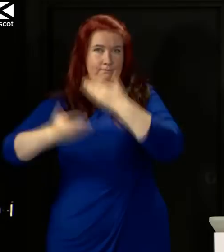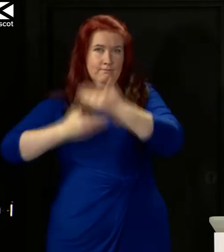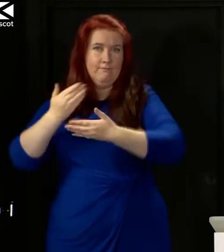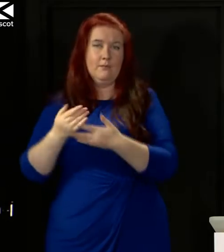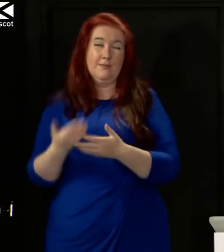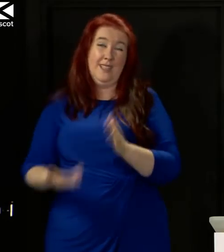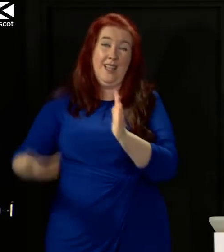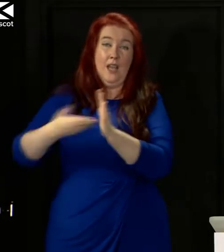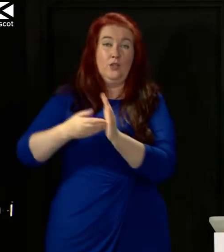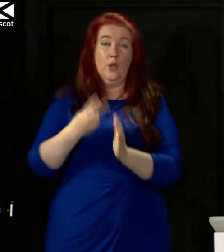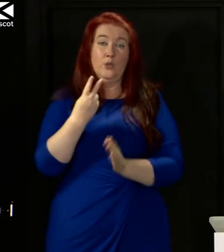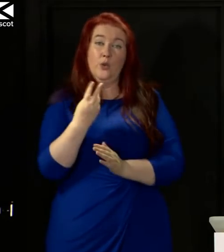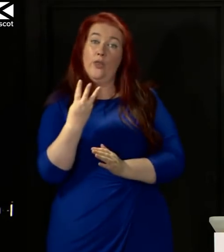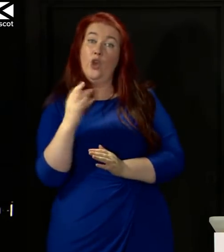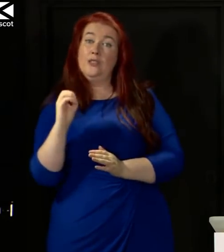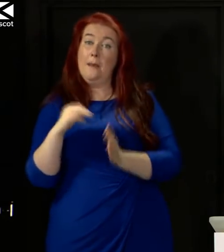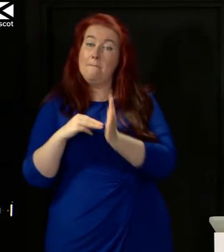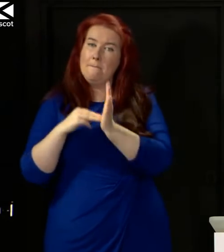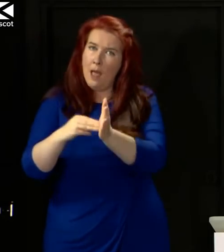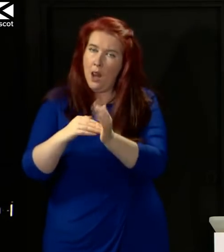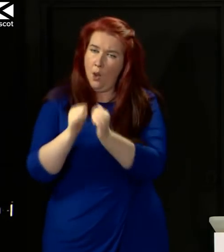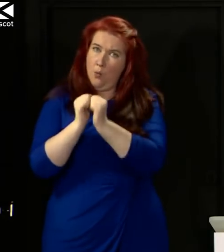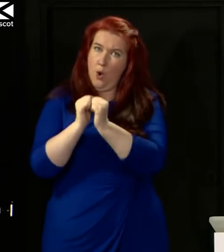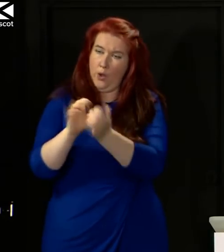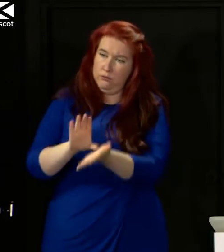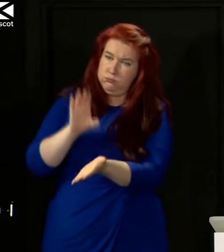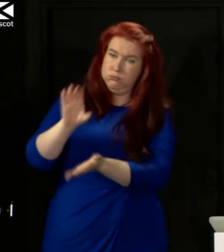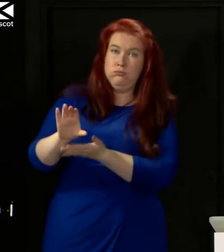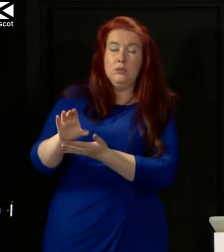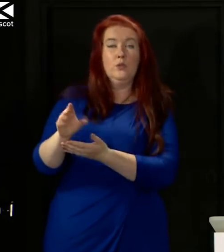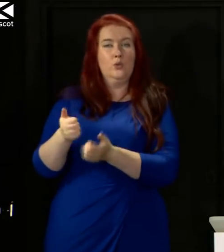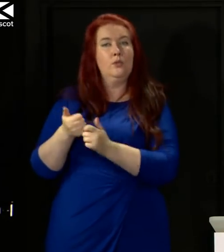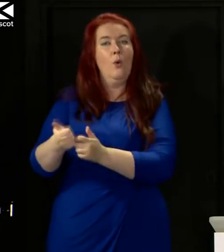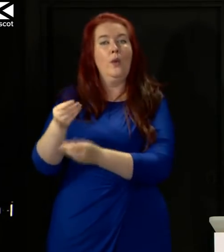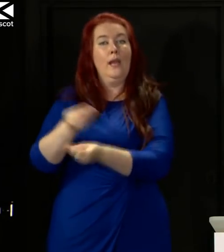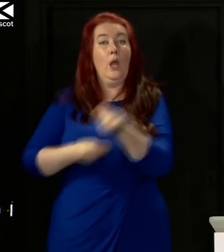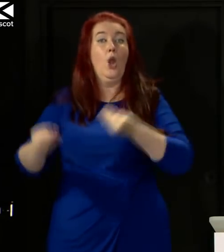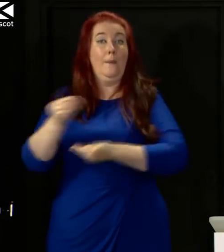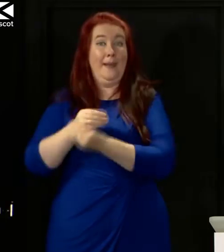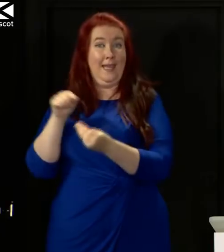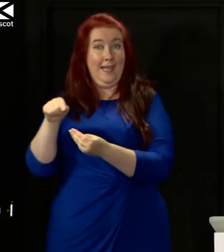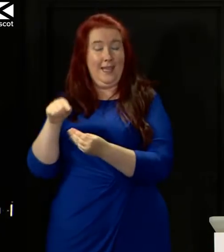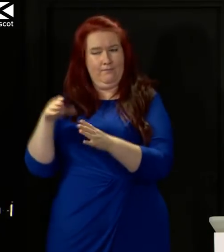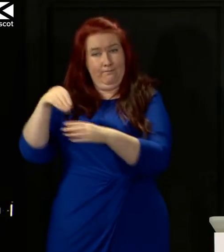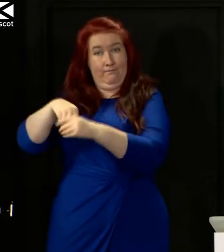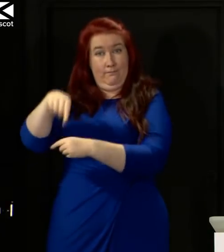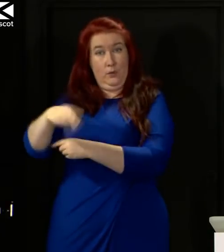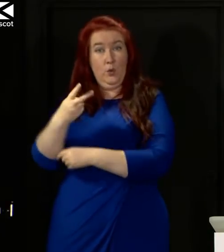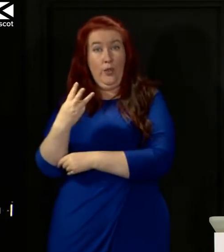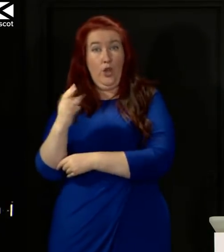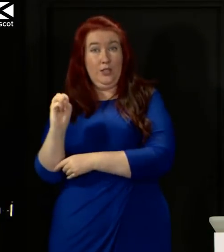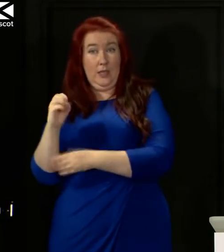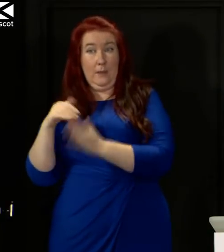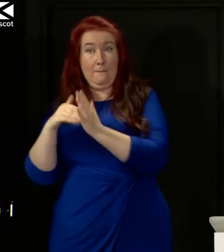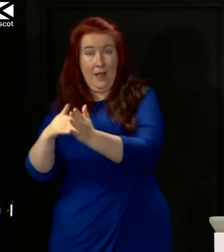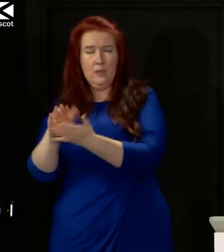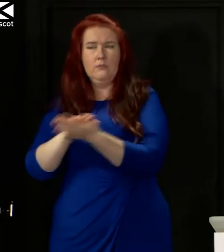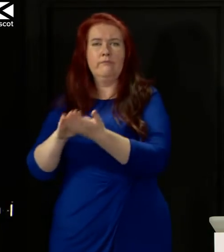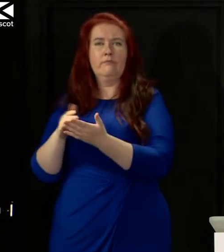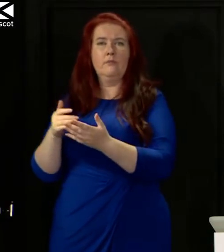£230 million of support for the economy. Among other things, this package will fund maintenance for further and higher education